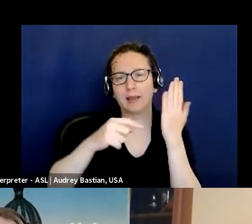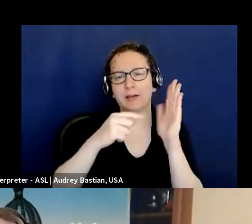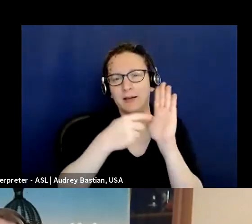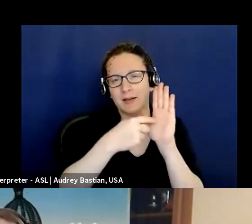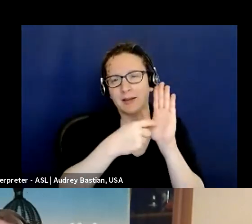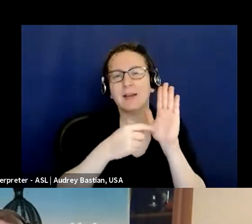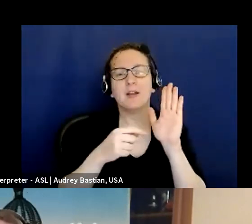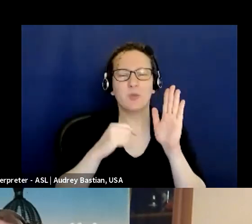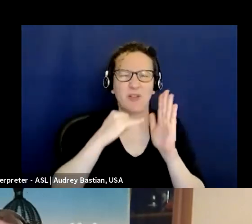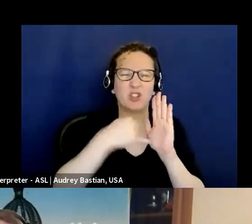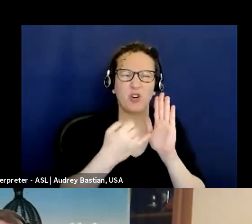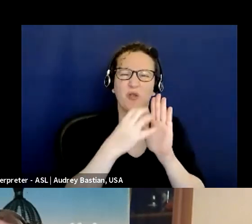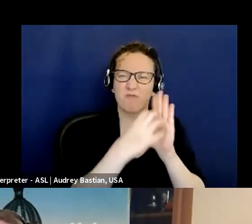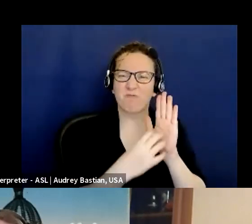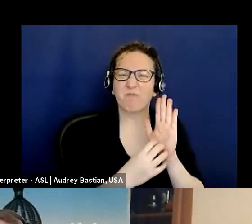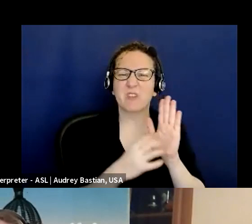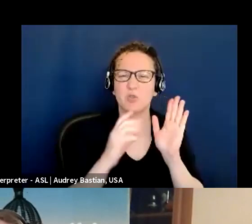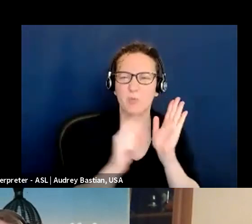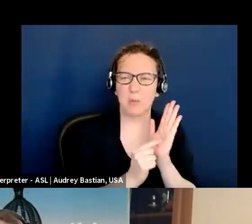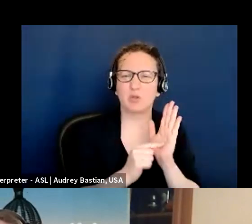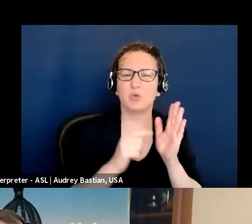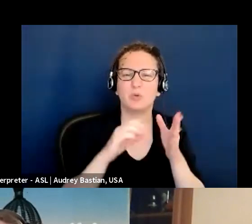at featuring. So I hope you all will get a chance to look at that.